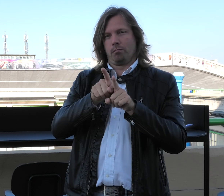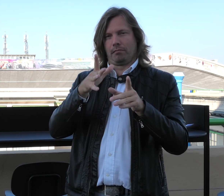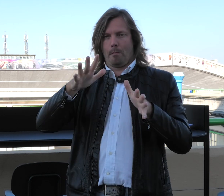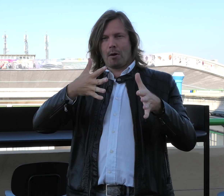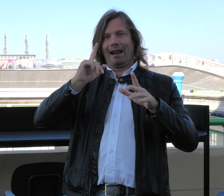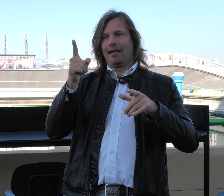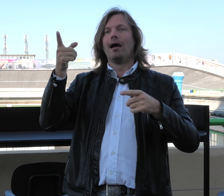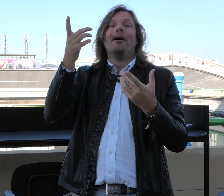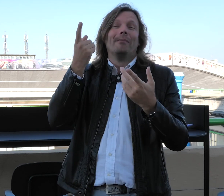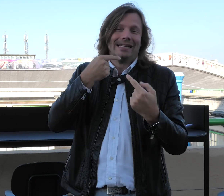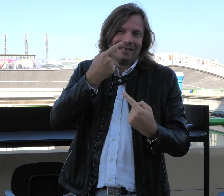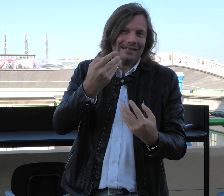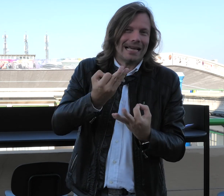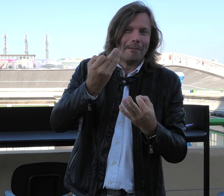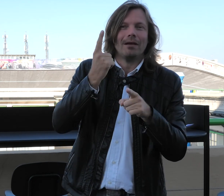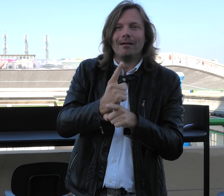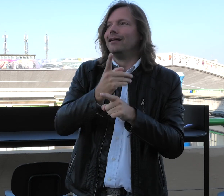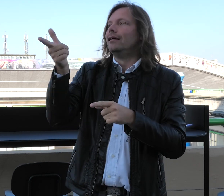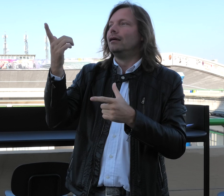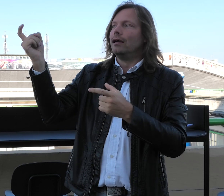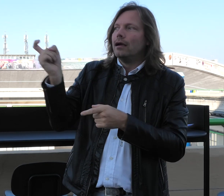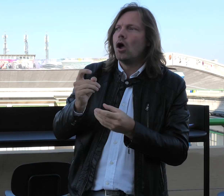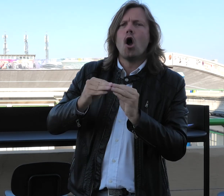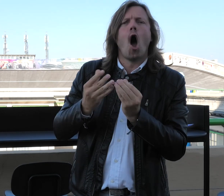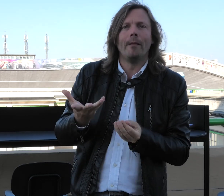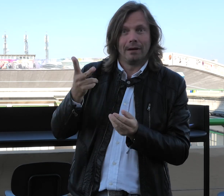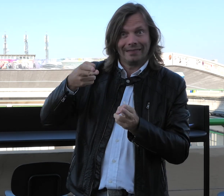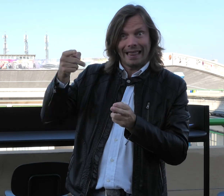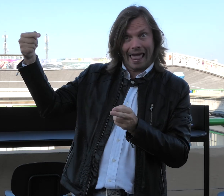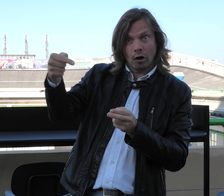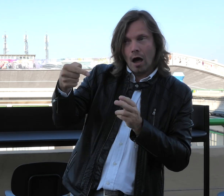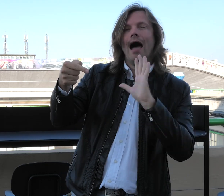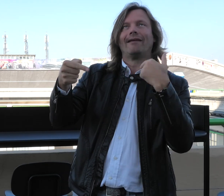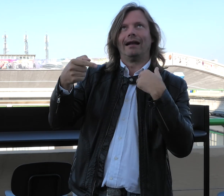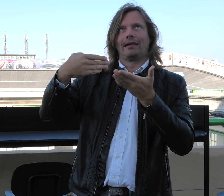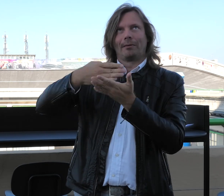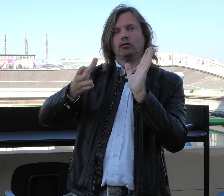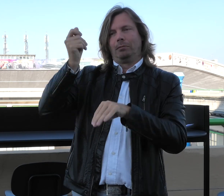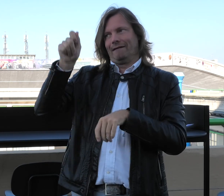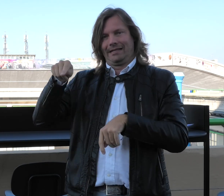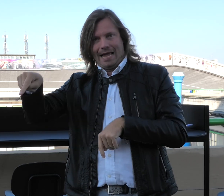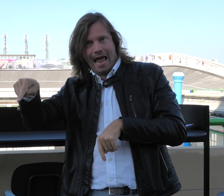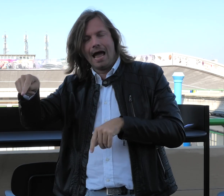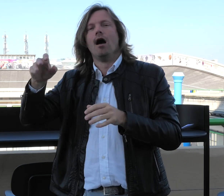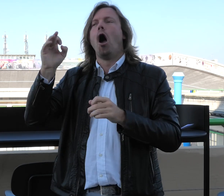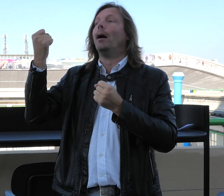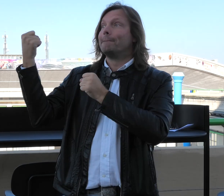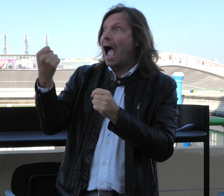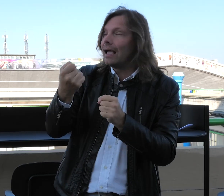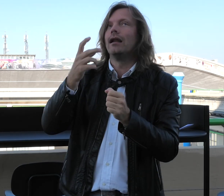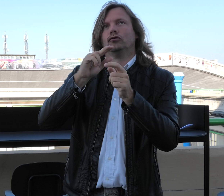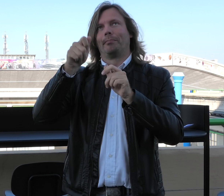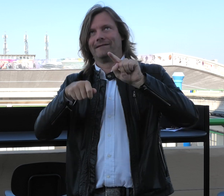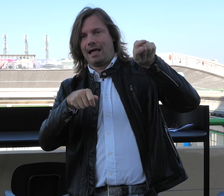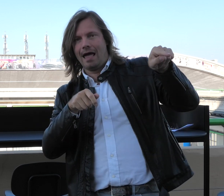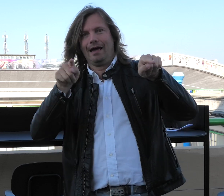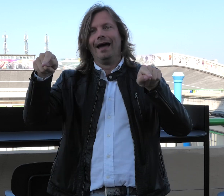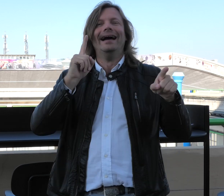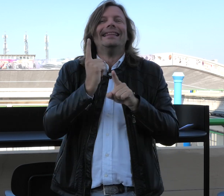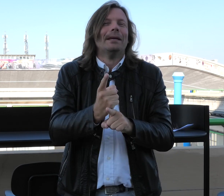Then the start of the route also depends on the area where the route comes from so it's easier to find the starting point.